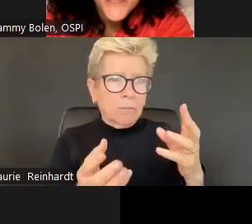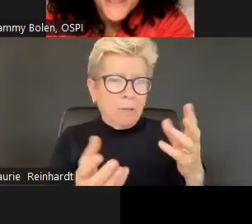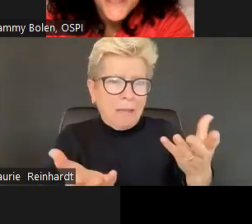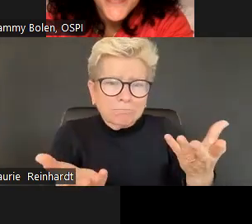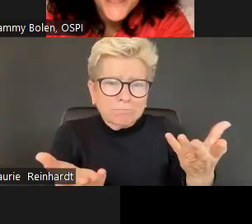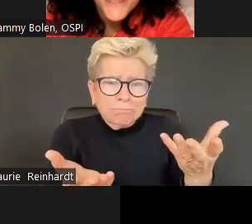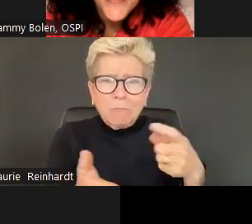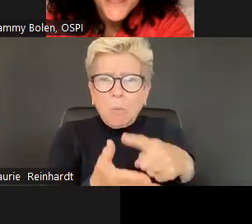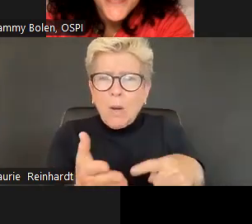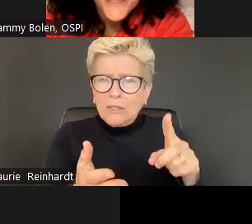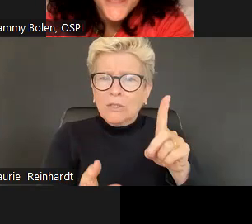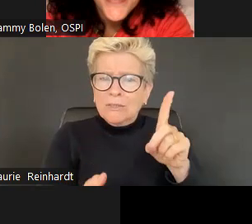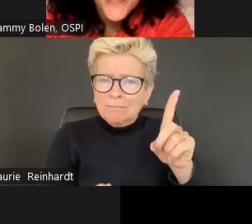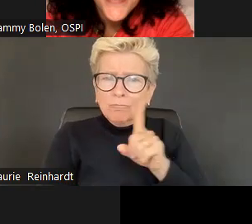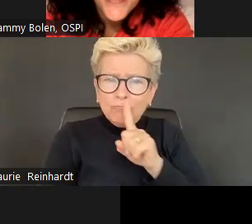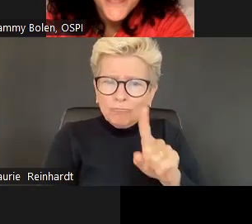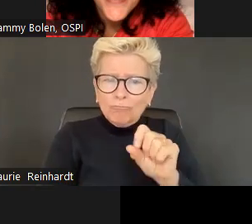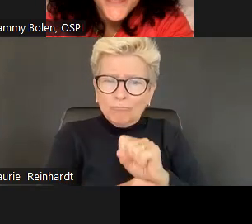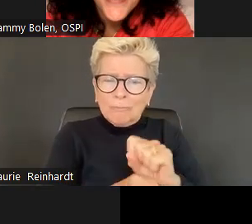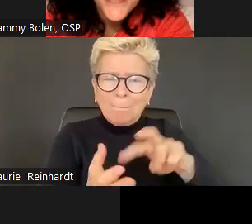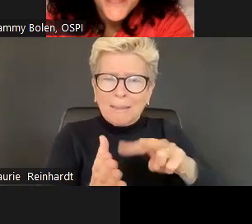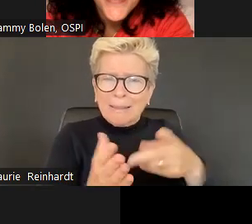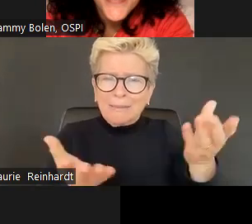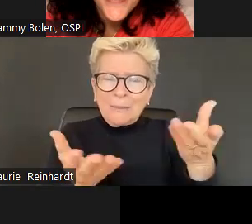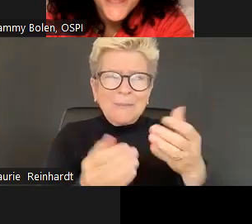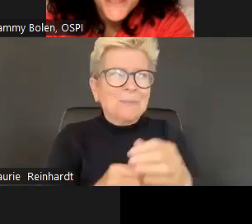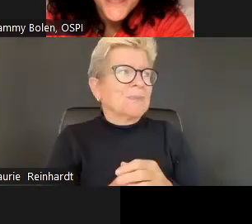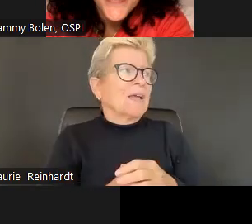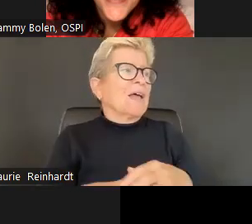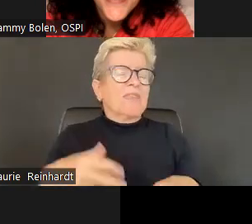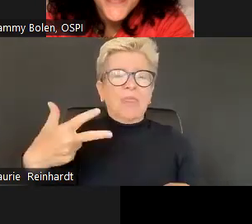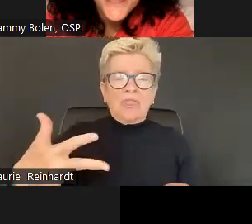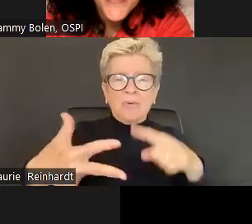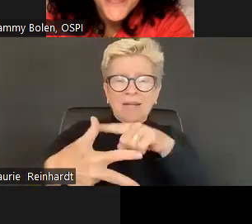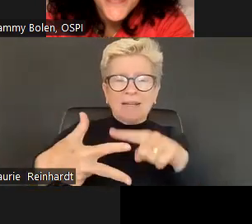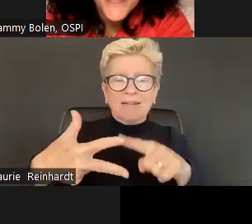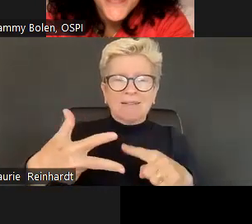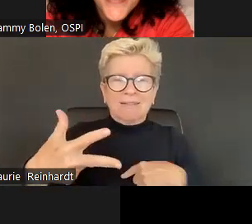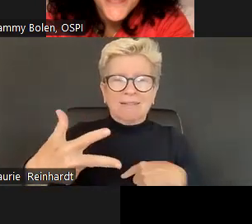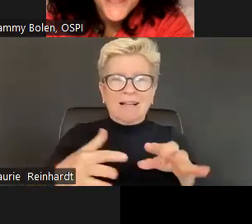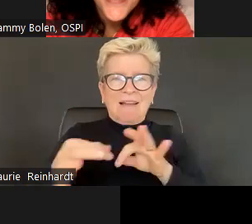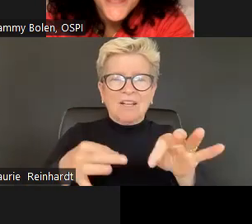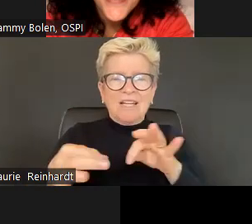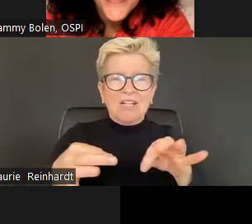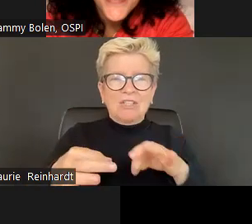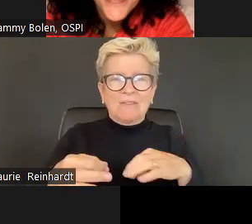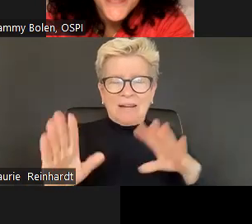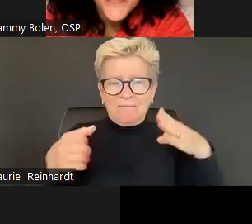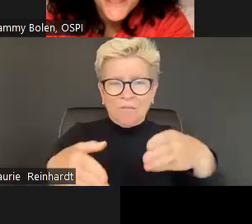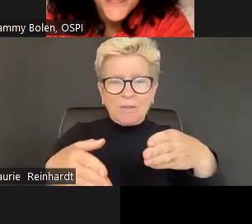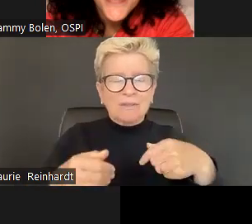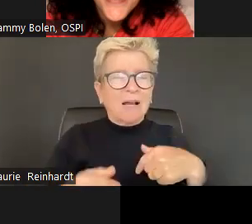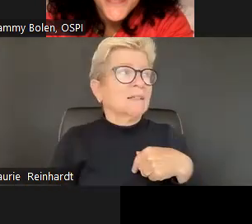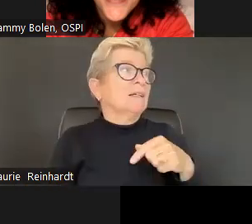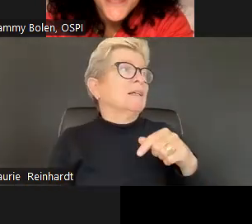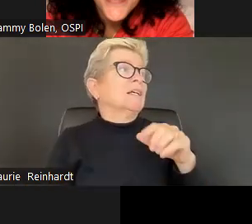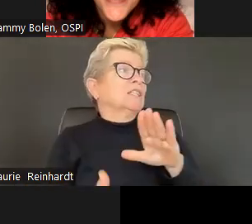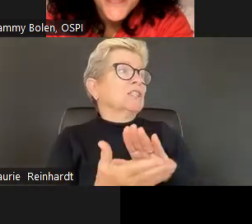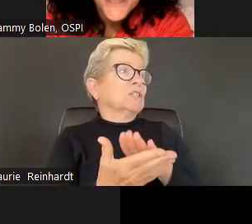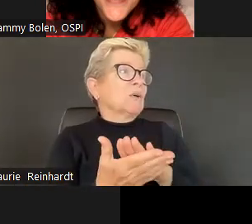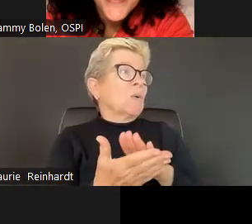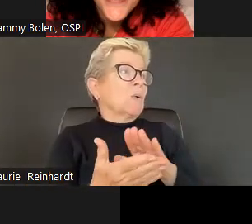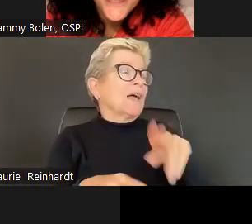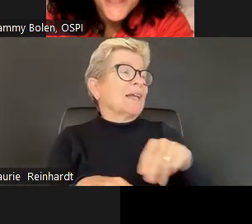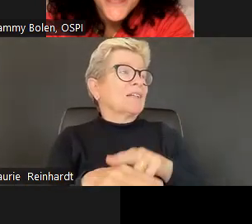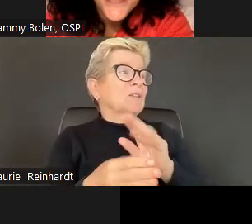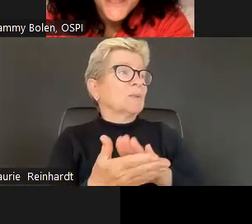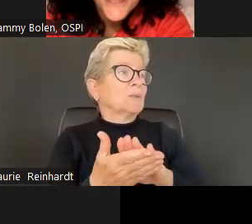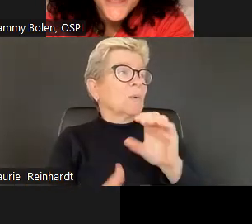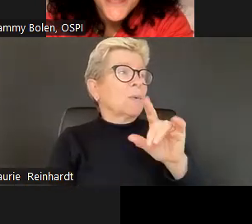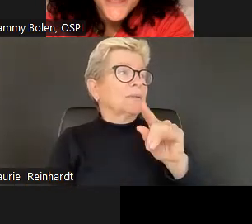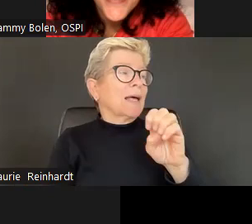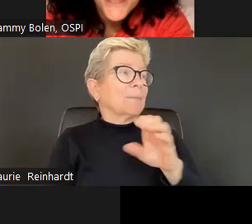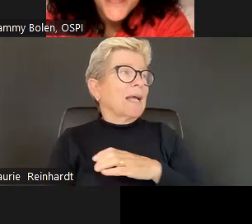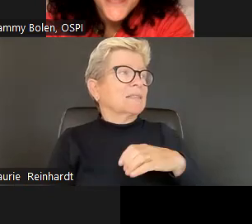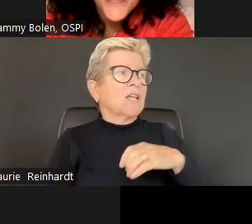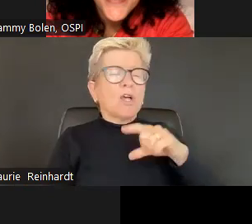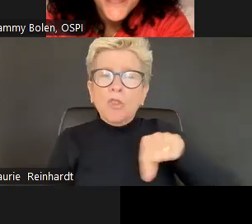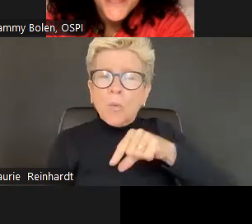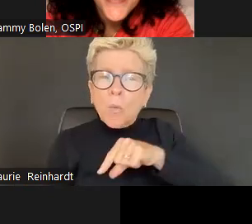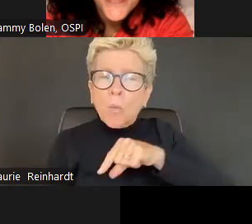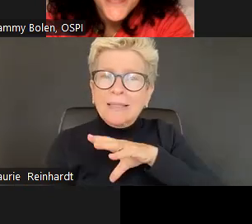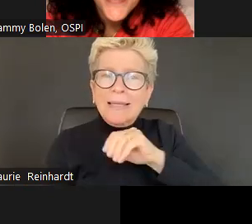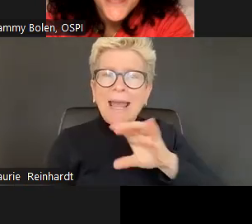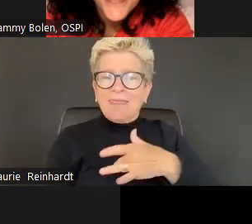have on a school community that might be having a couple of rainy days. So if school climate isn't the weather, then what is it?